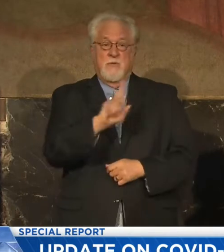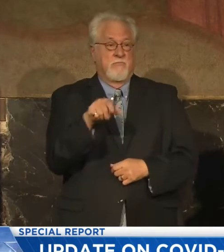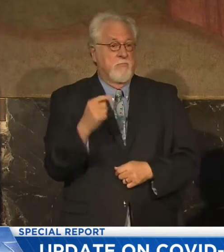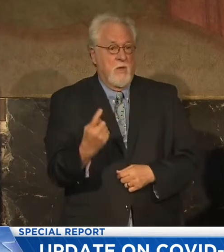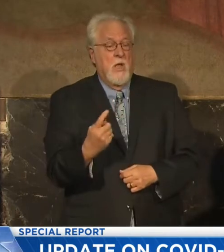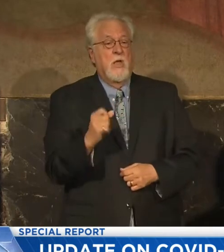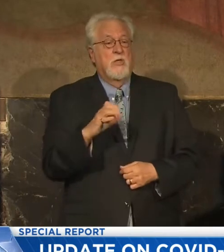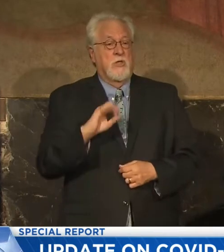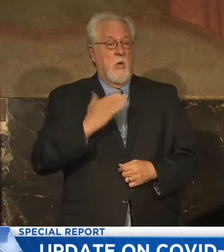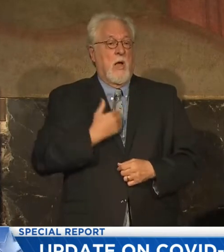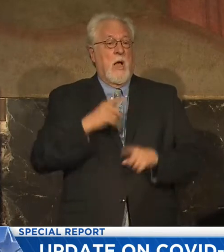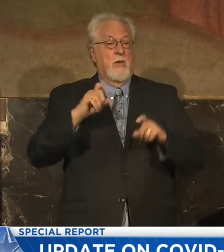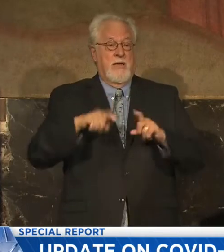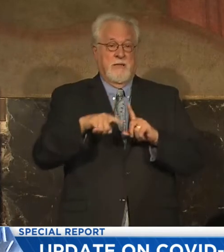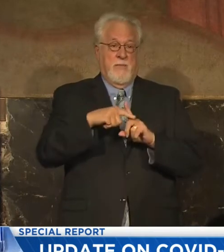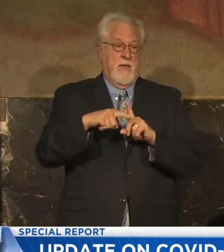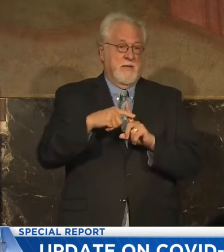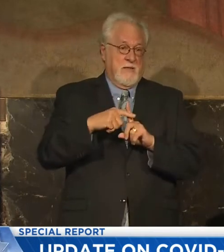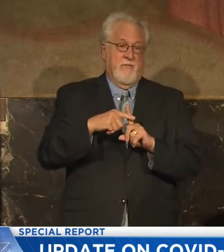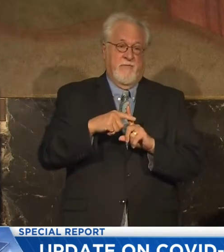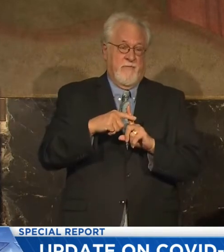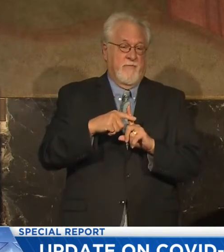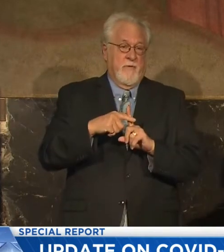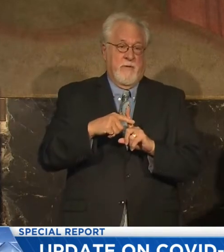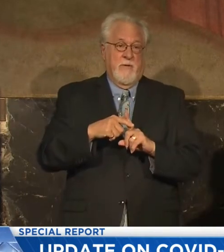YOU HAVE TO REMEMBER A FEW WEEK